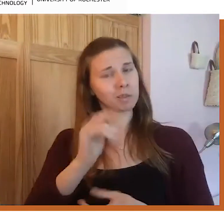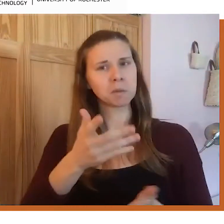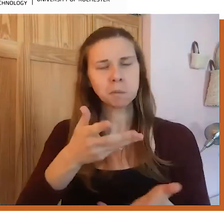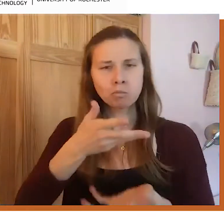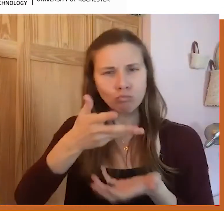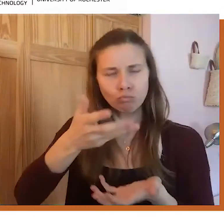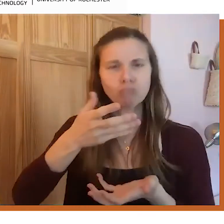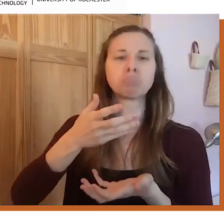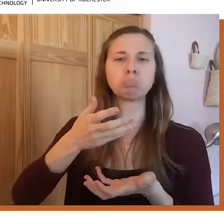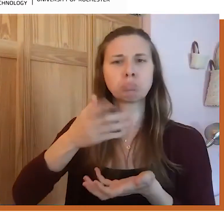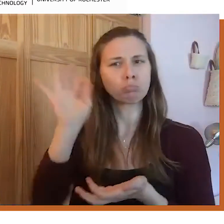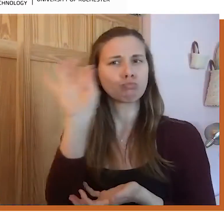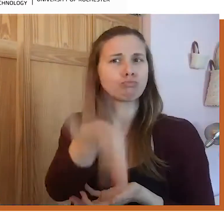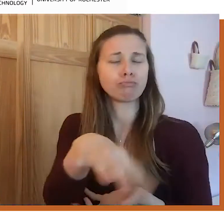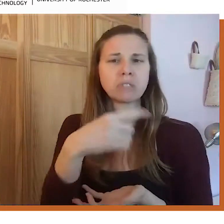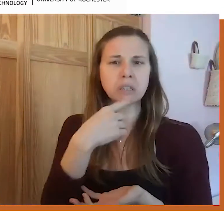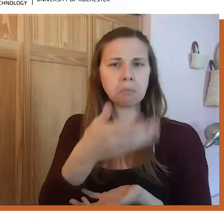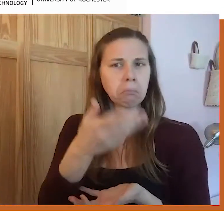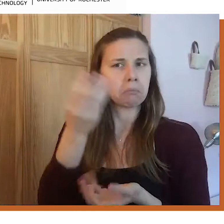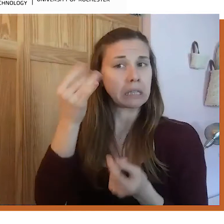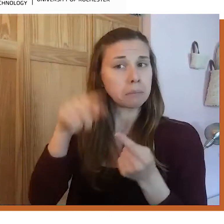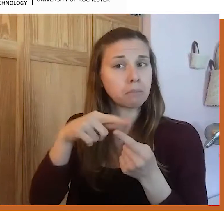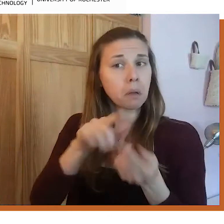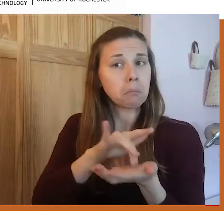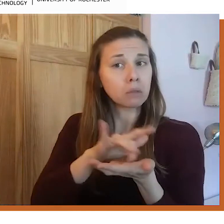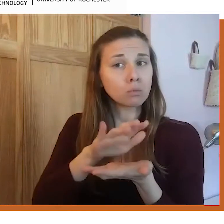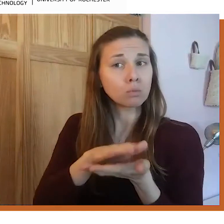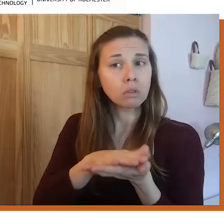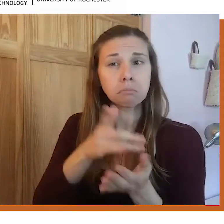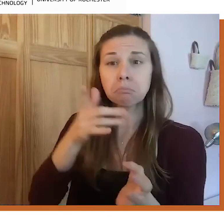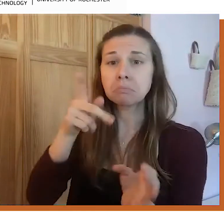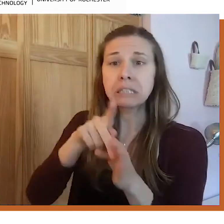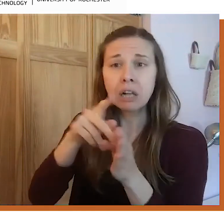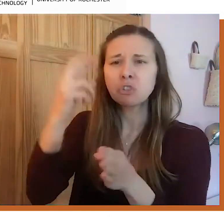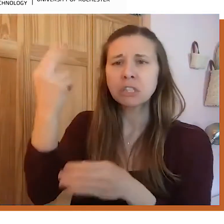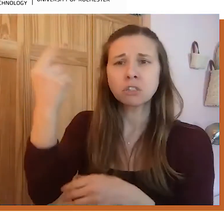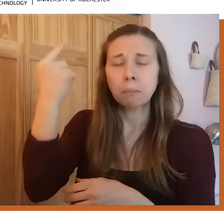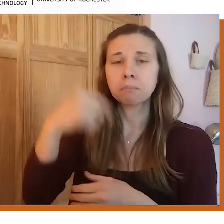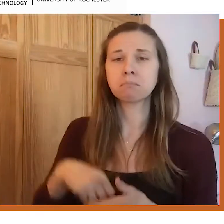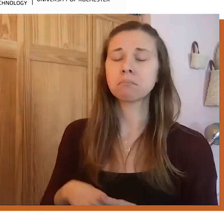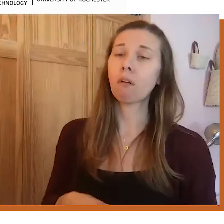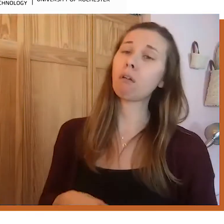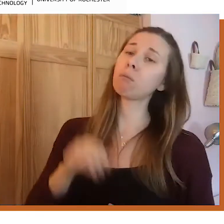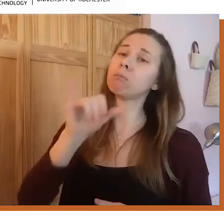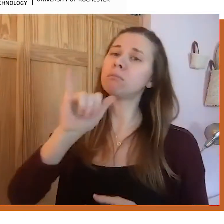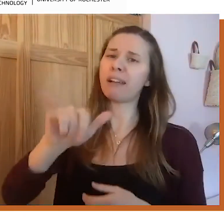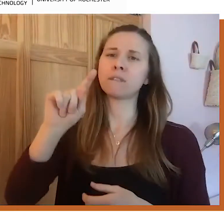so I talked to Peter, told him that I was thinking about something after my bachelor's degree...